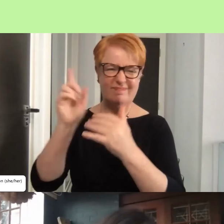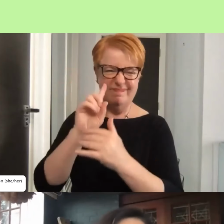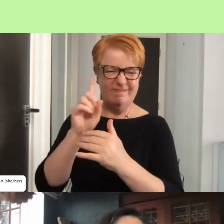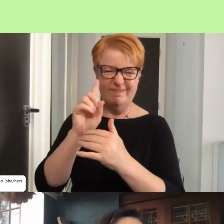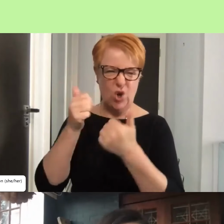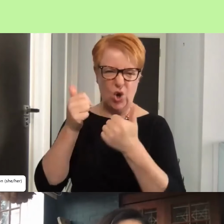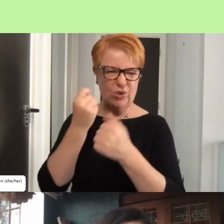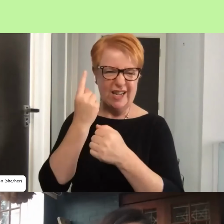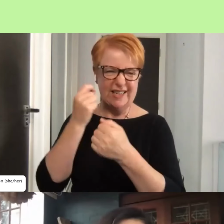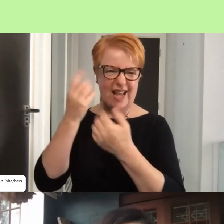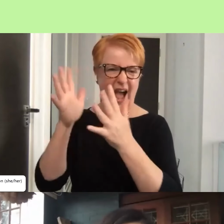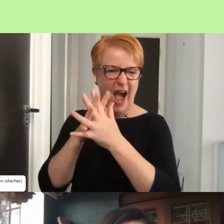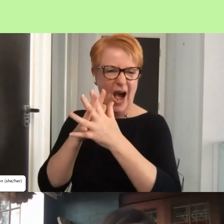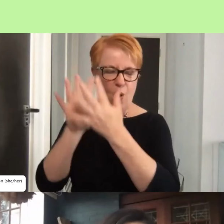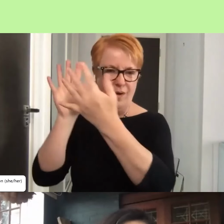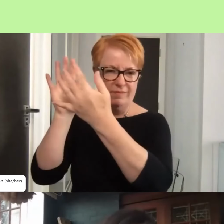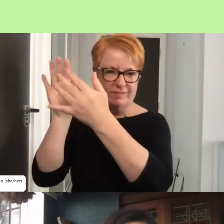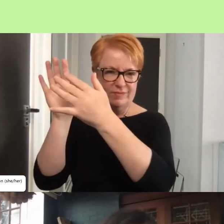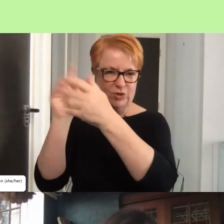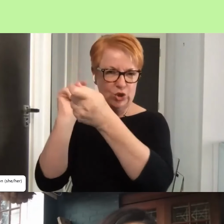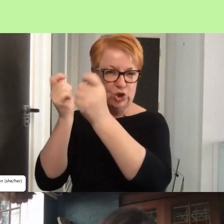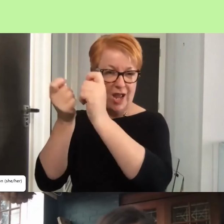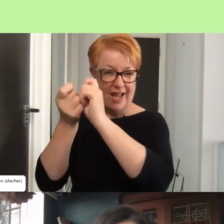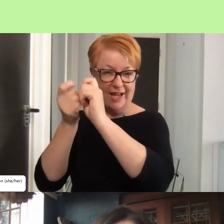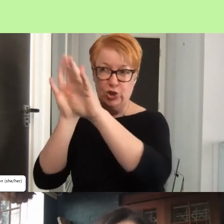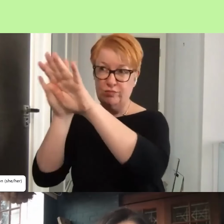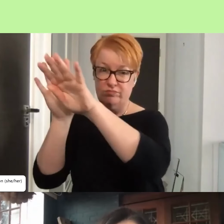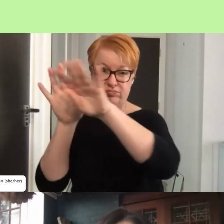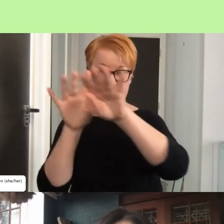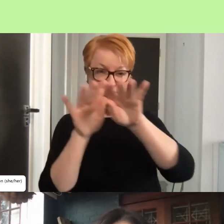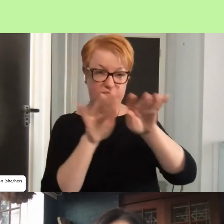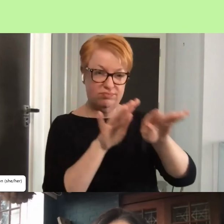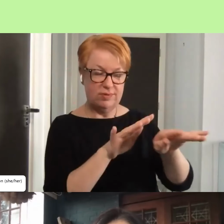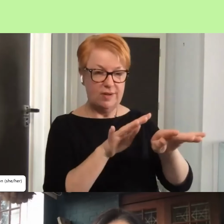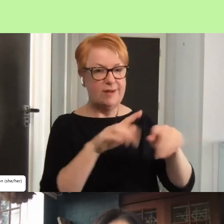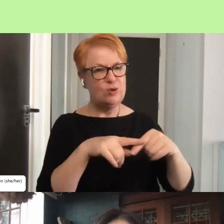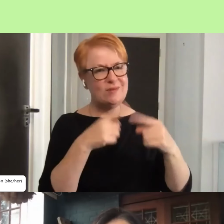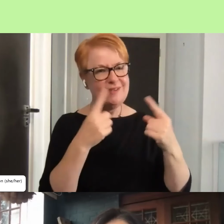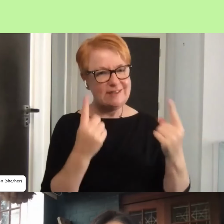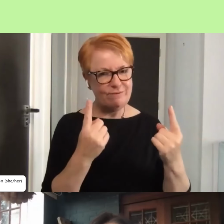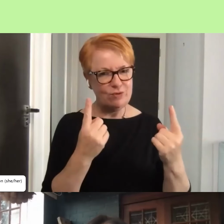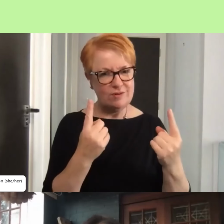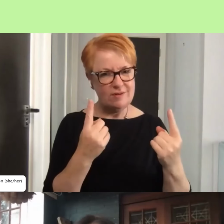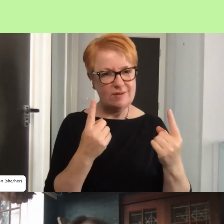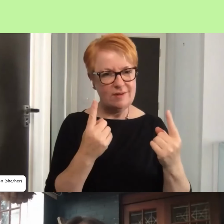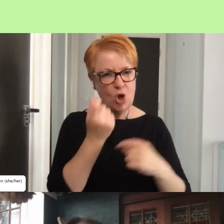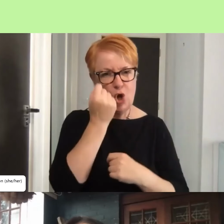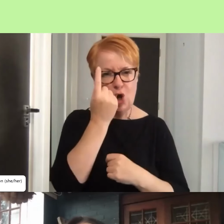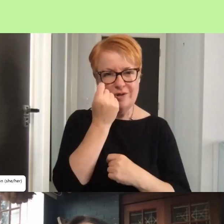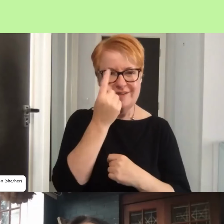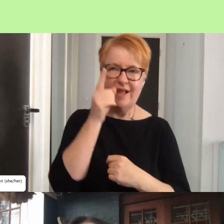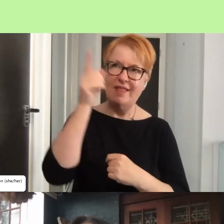and it's not going to create a better environment in the city? So how can you kind of understand what they what they're looking for and what they want,